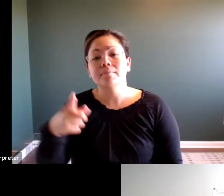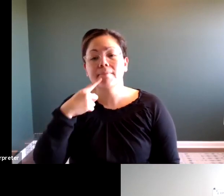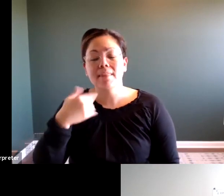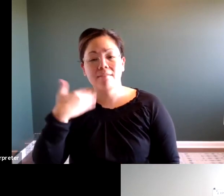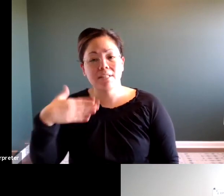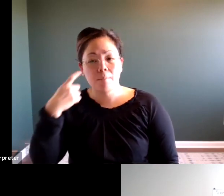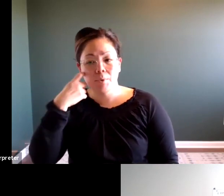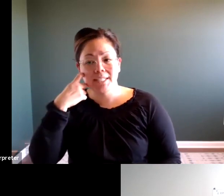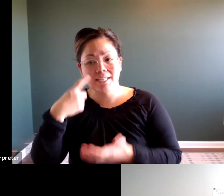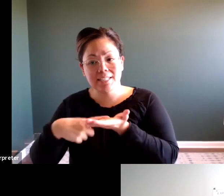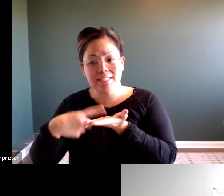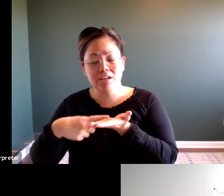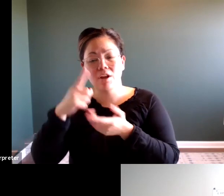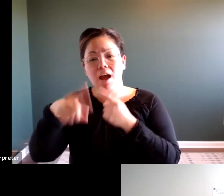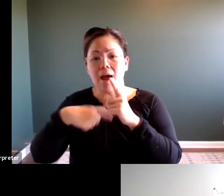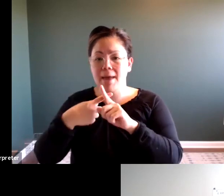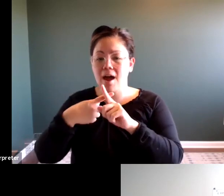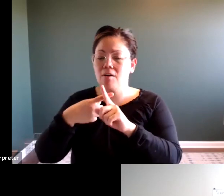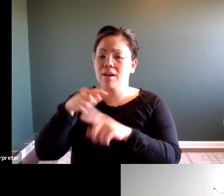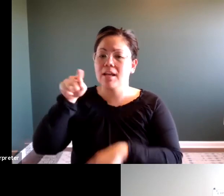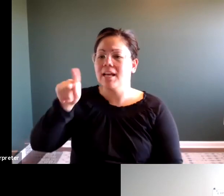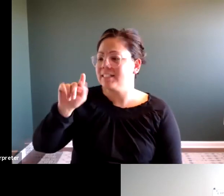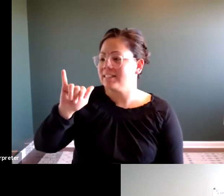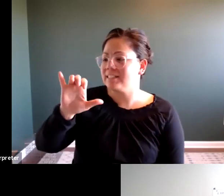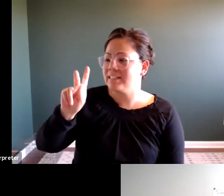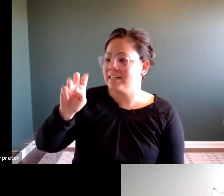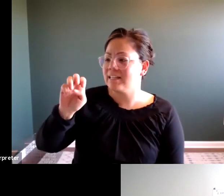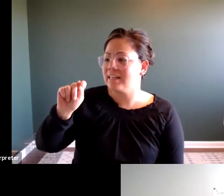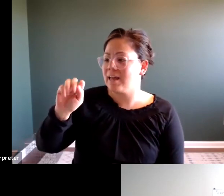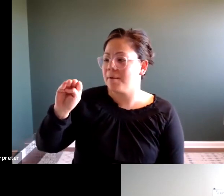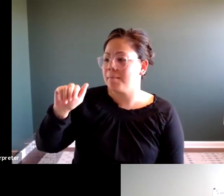about Ticketmaster developing a component of the ticket buying process